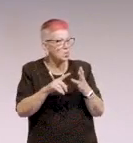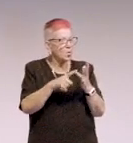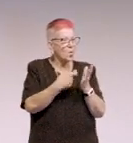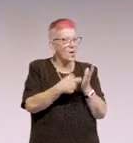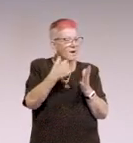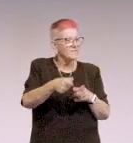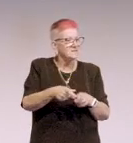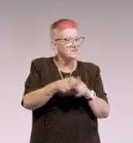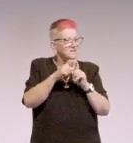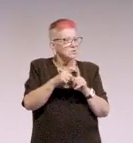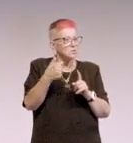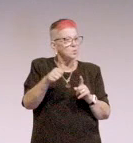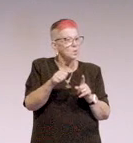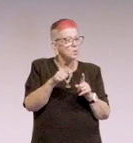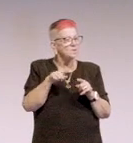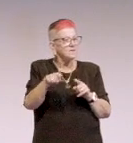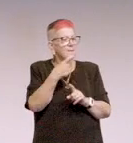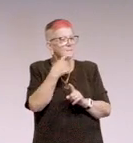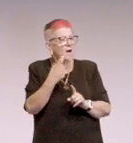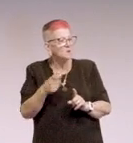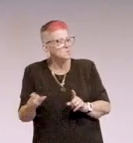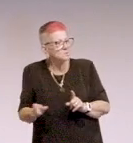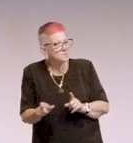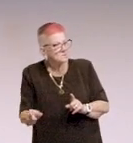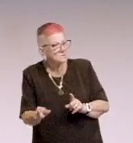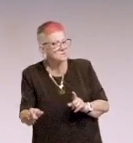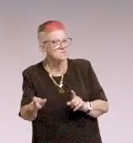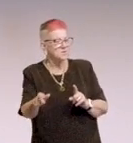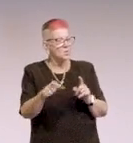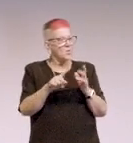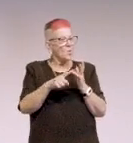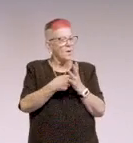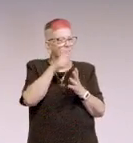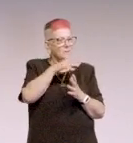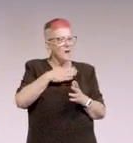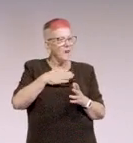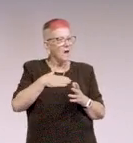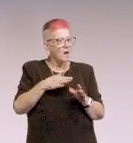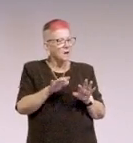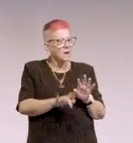difficulty using a mouse or people like me who like using the keyboard tap while using a form.